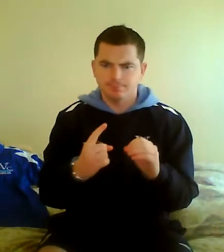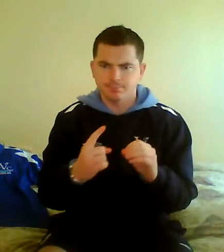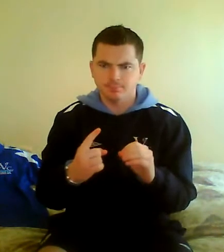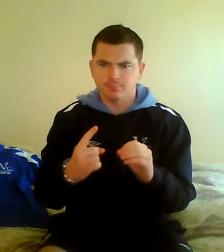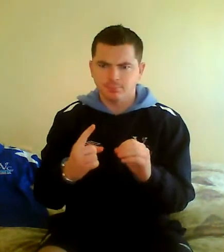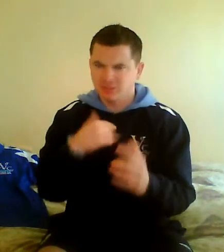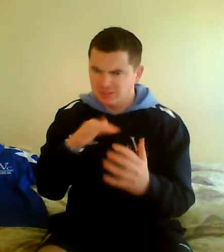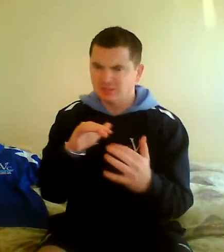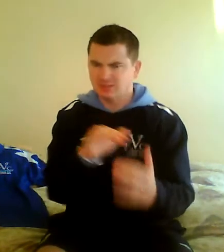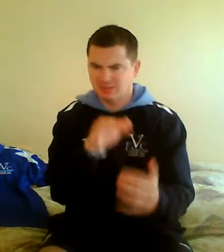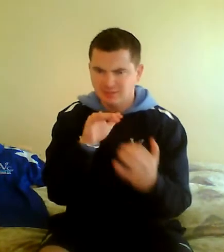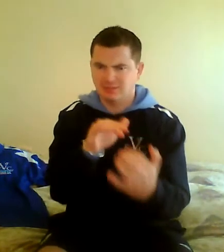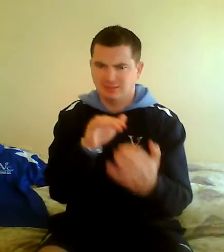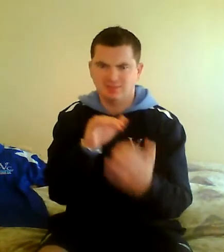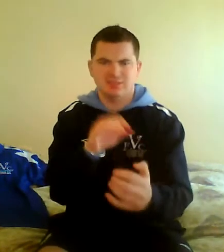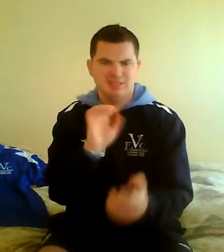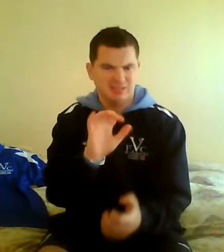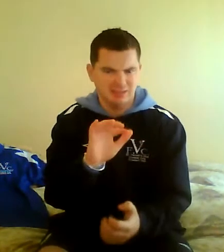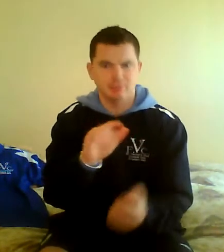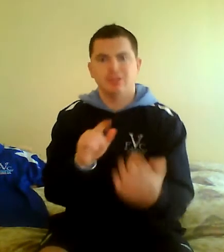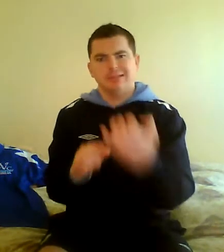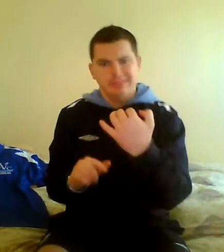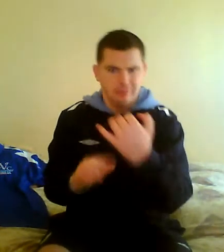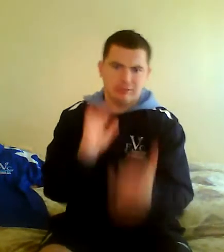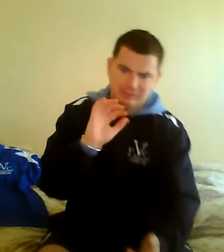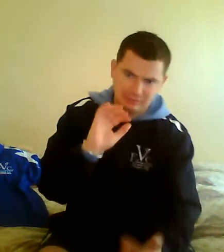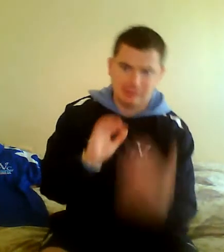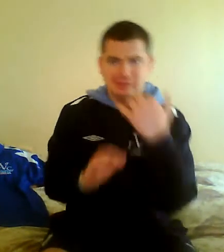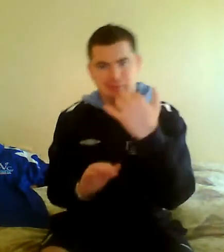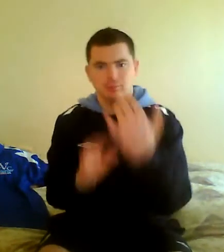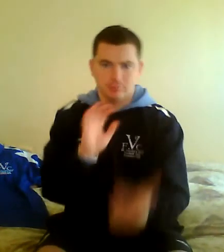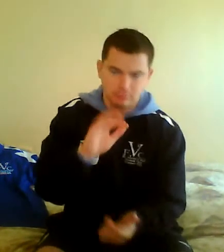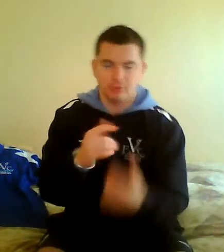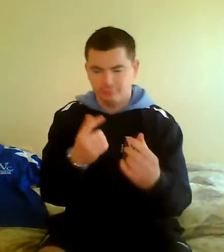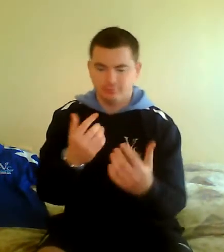and we attacked them as much as they attacked us.